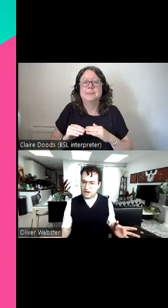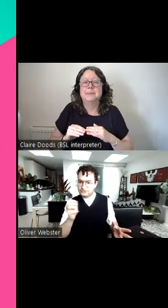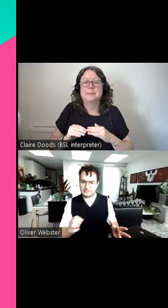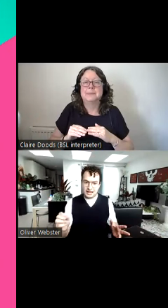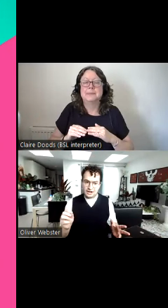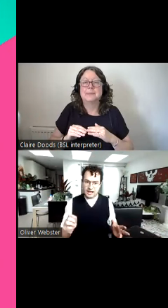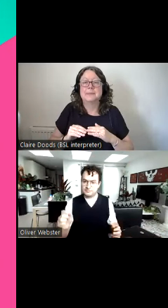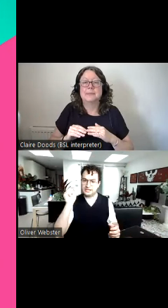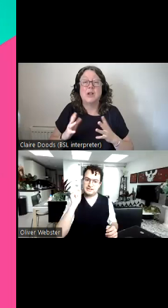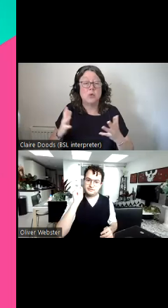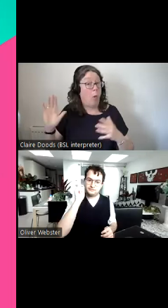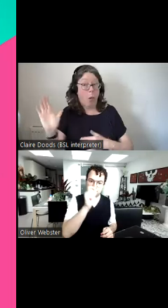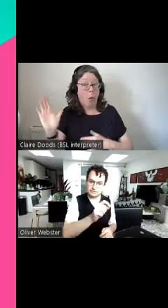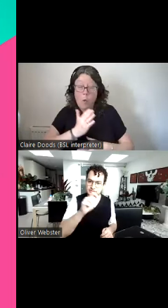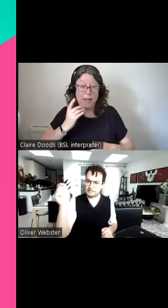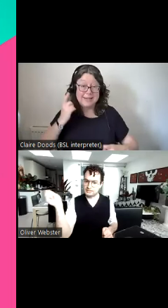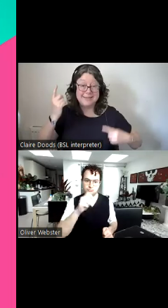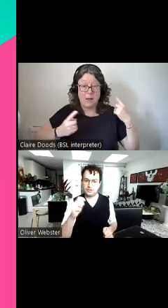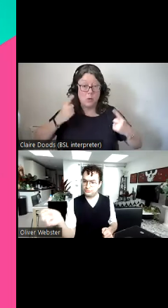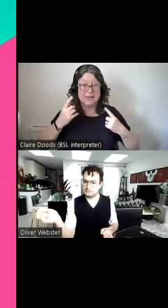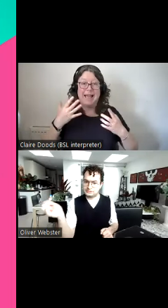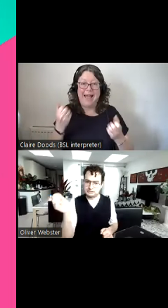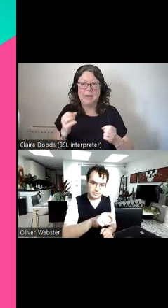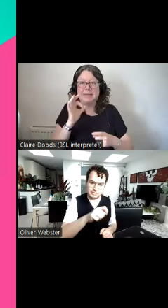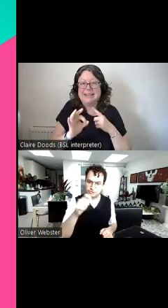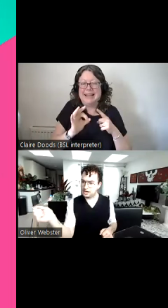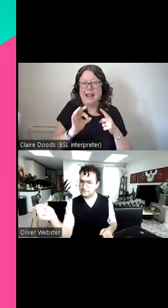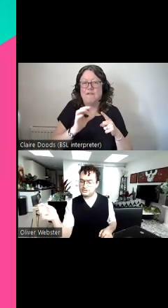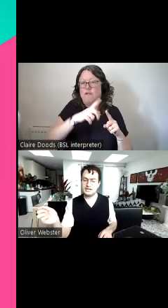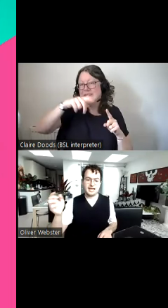Every sound has a particular frequency, whether it's low pitch or high pitch,